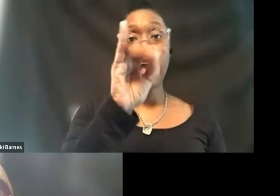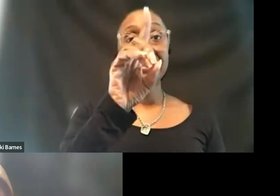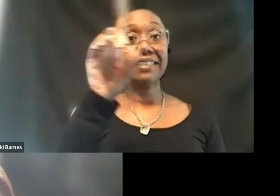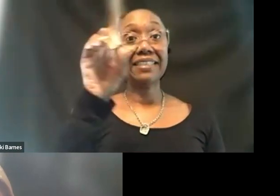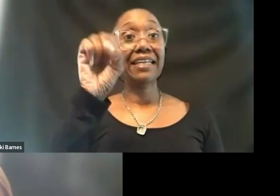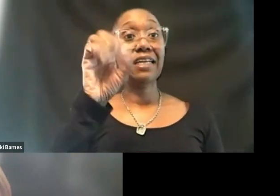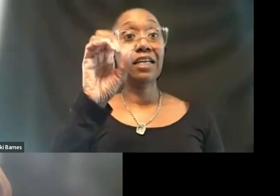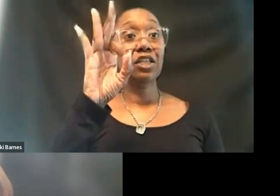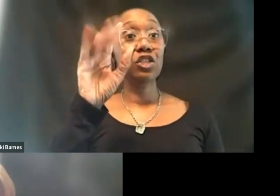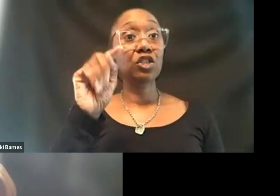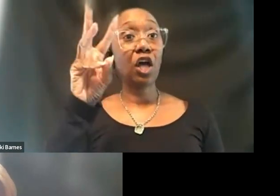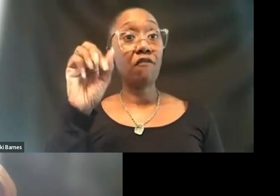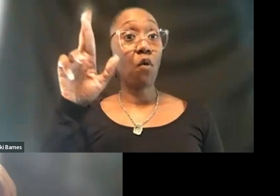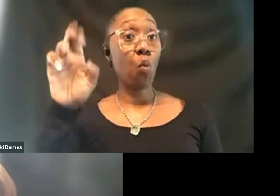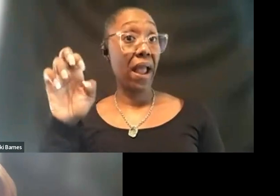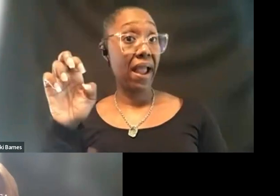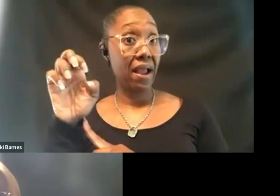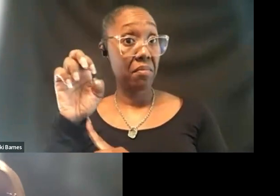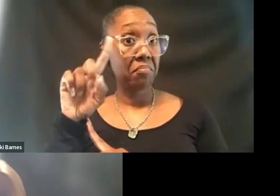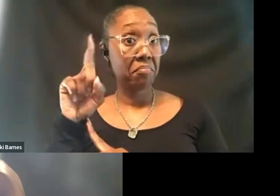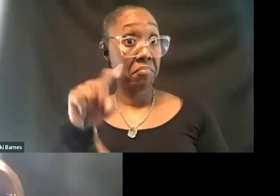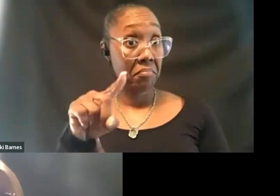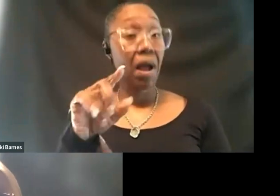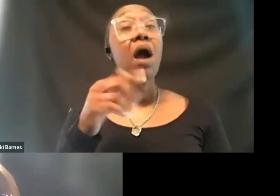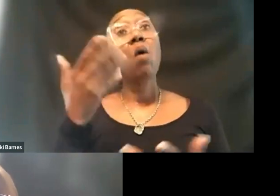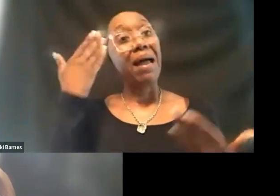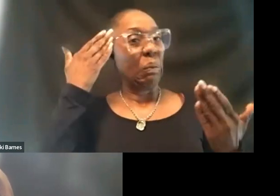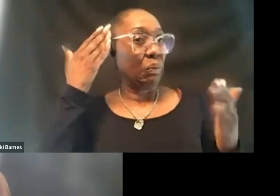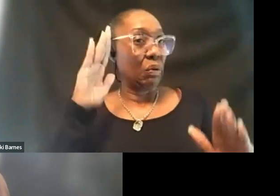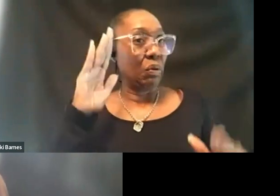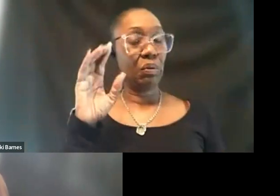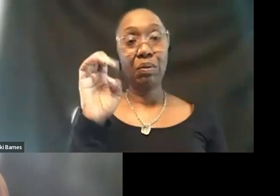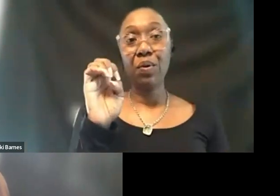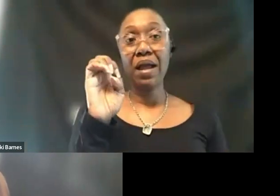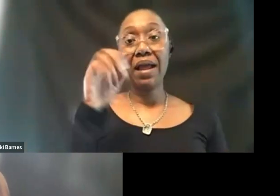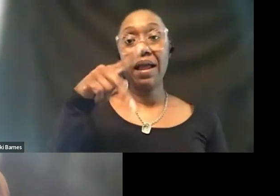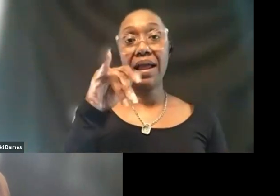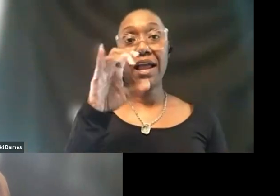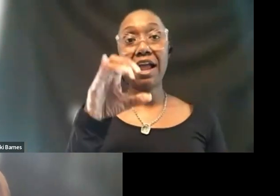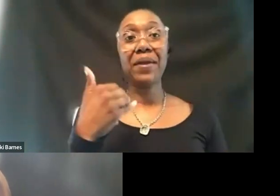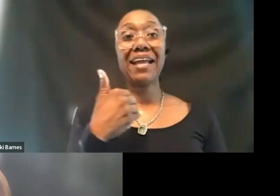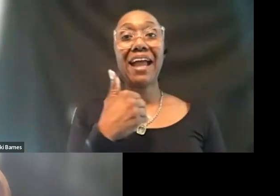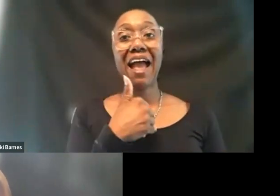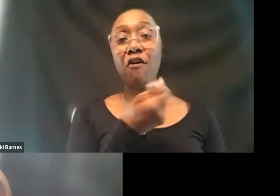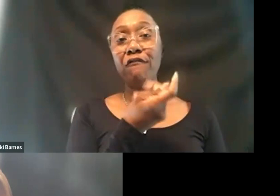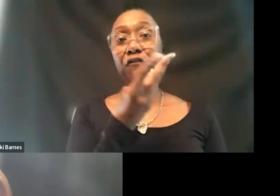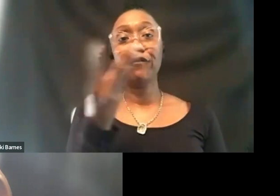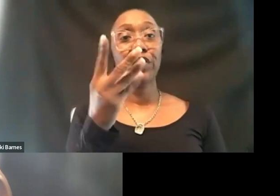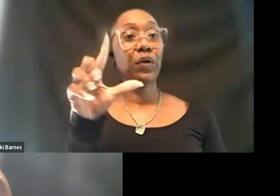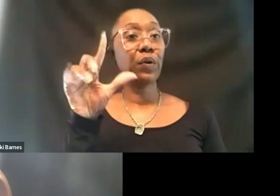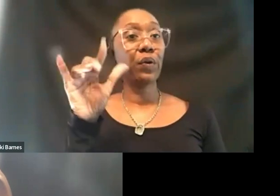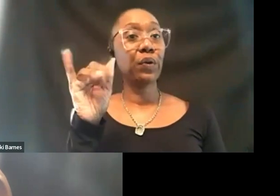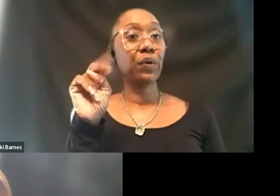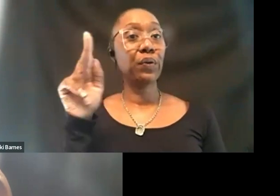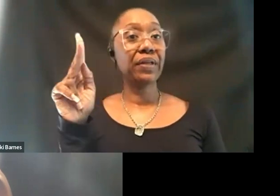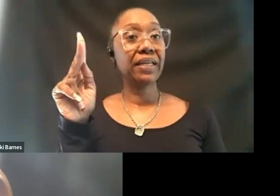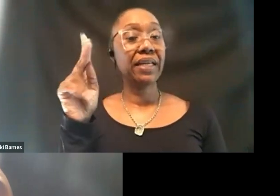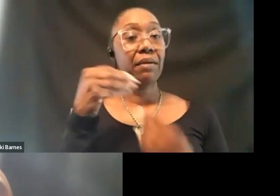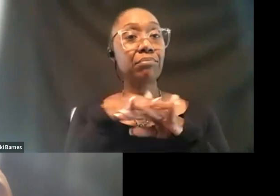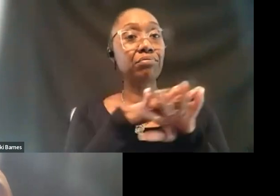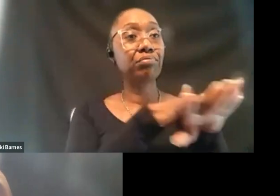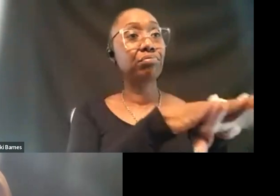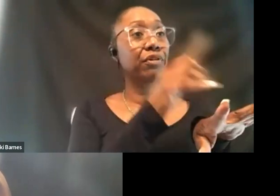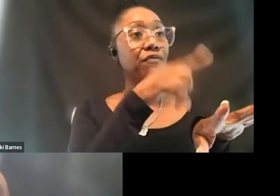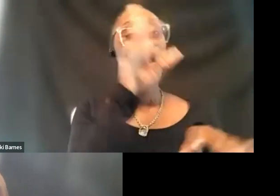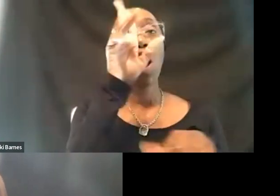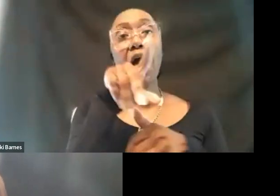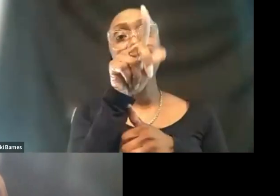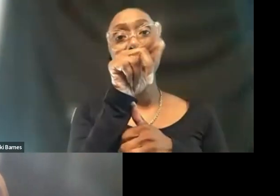So I don't know, but I do know that Epic does have integration links like to, informational sources like up to date, visual DX.